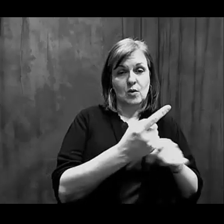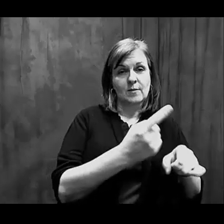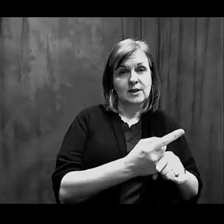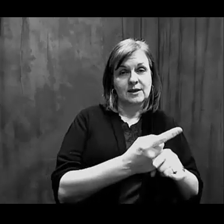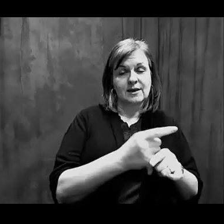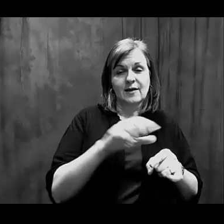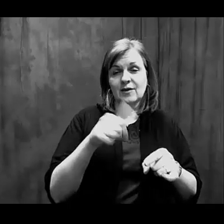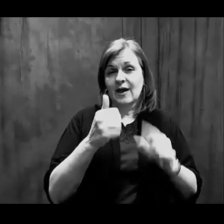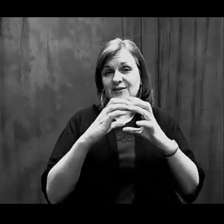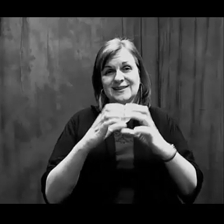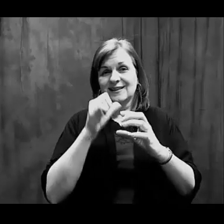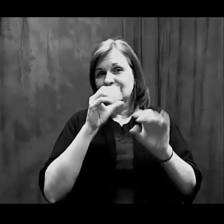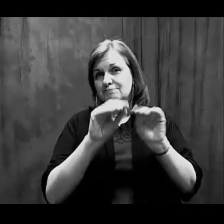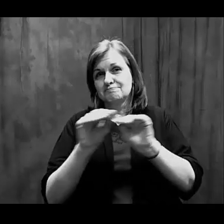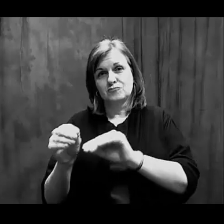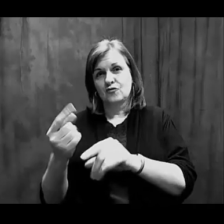and the ones on the other side